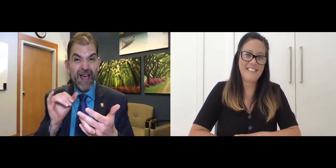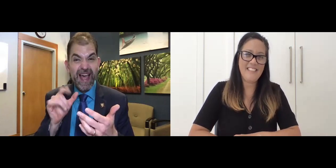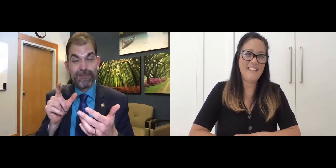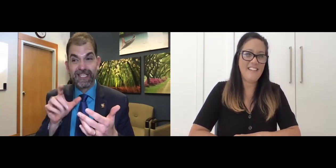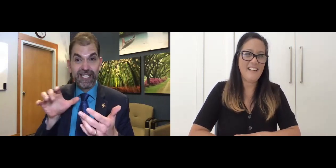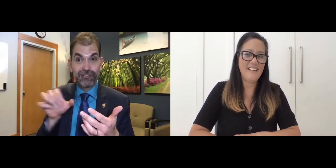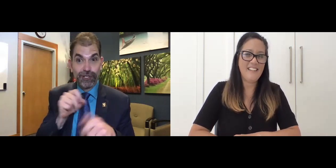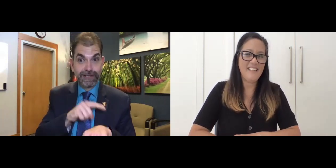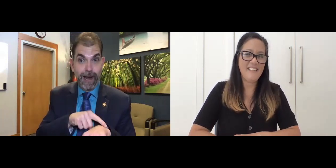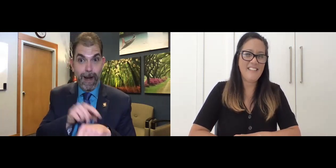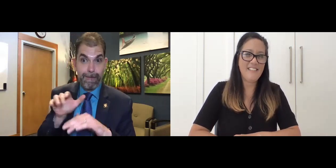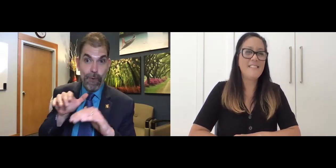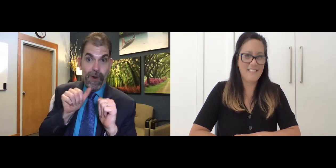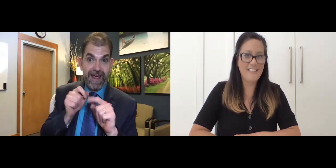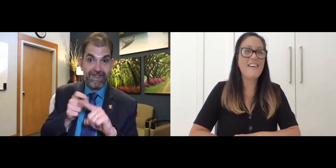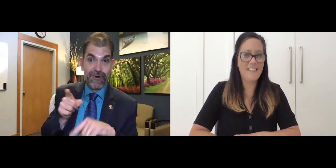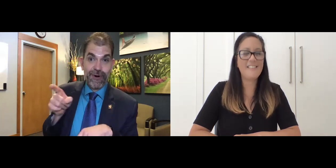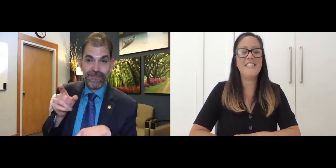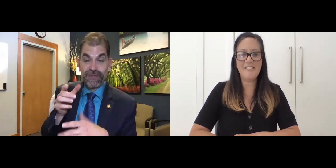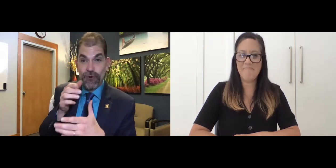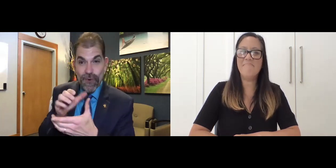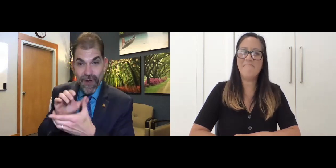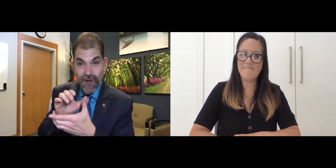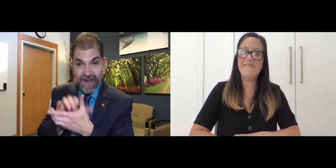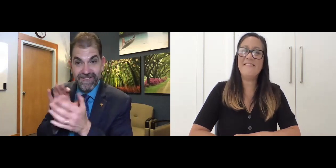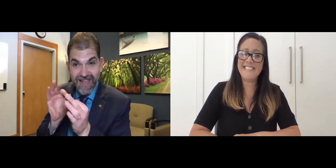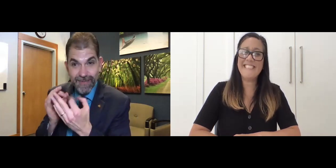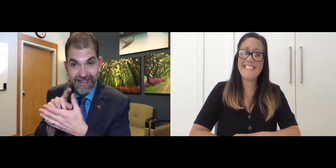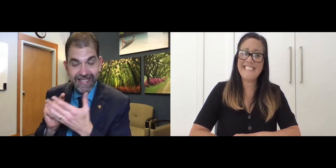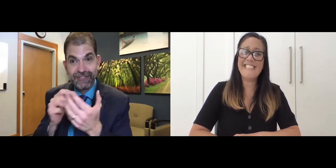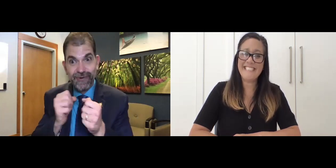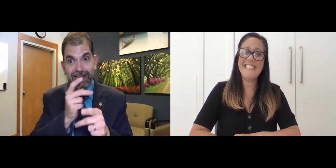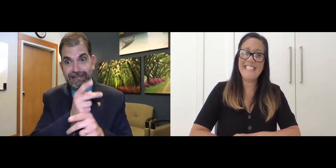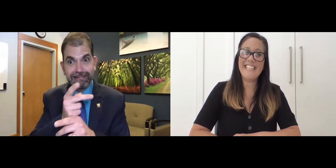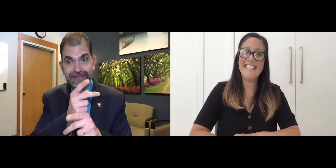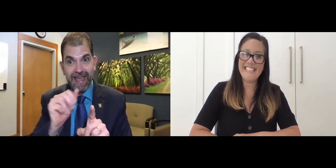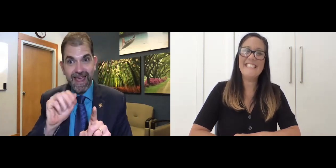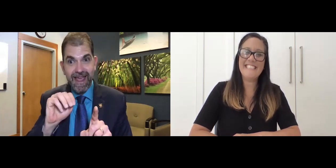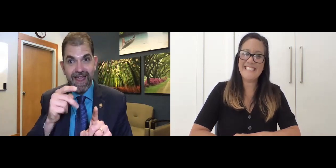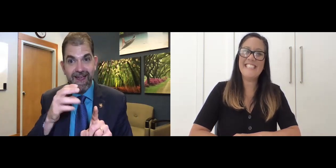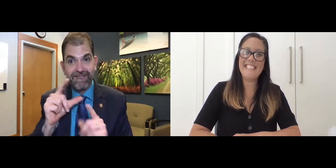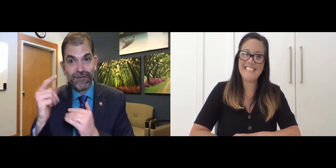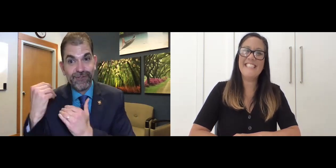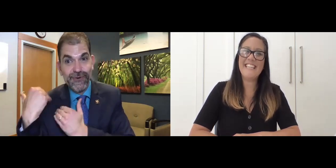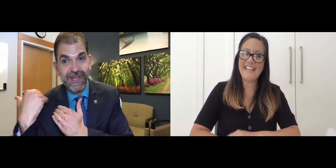So AMPHL took time away from her from my wife and from my family because